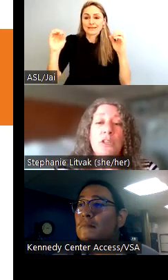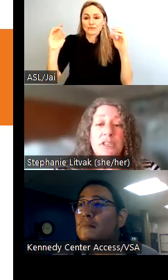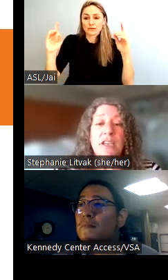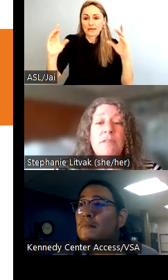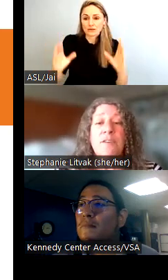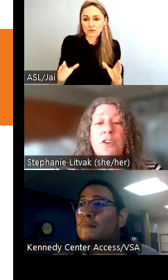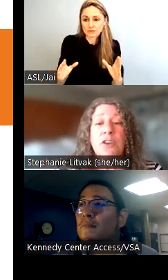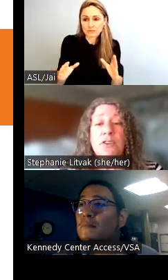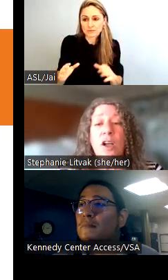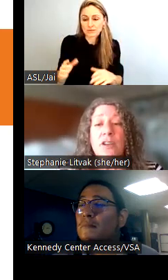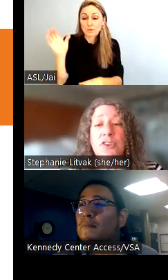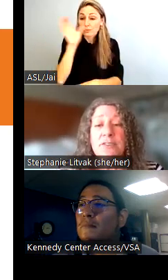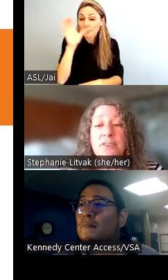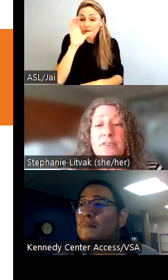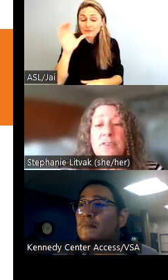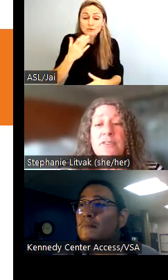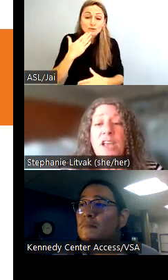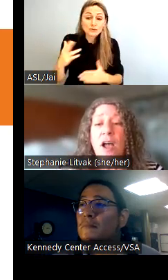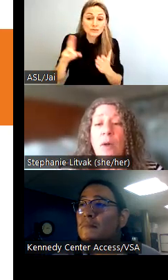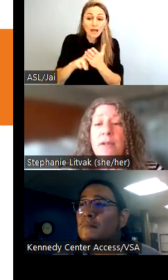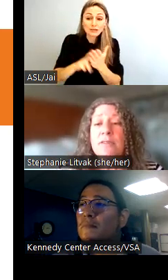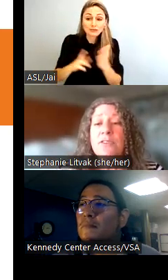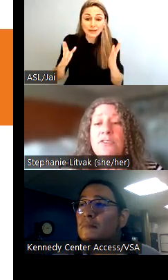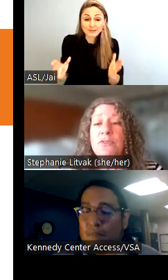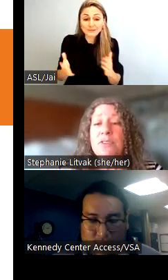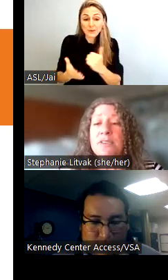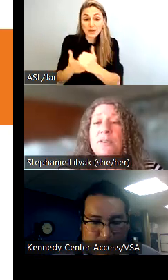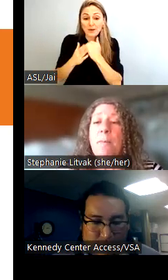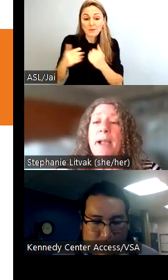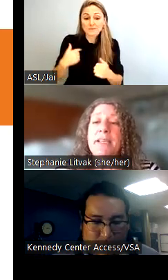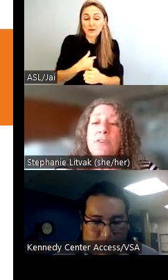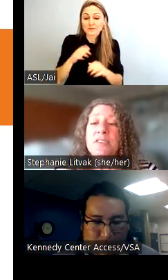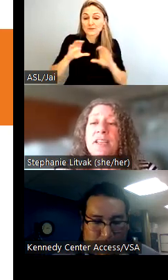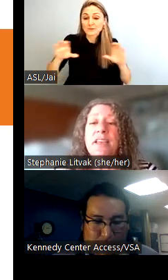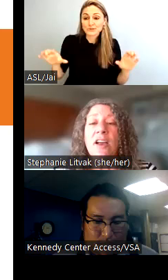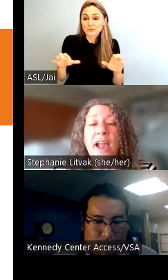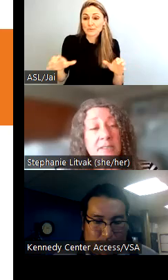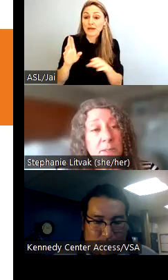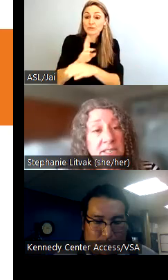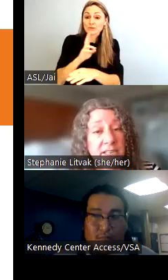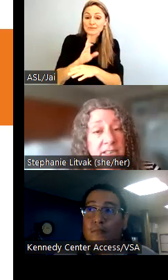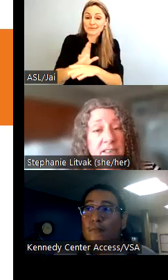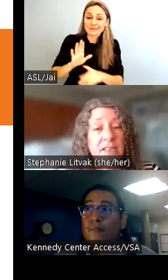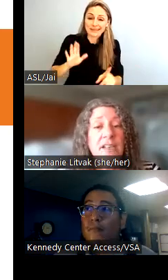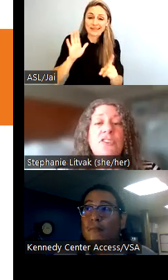We're looking for good contractors to help us to do this by using their expertise to